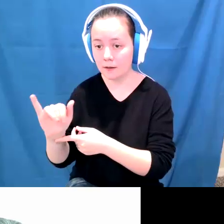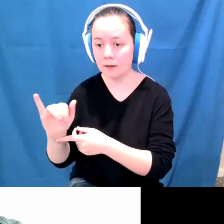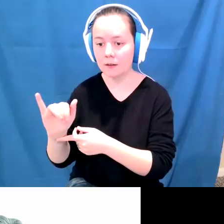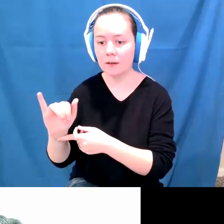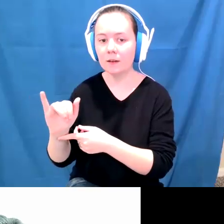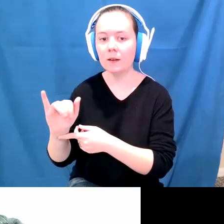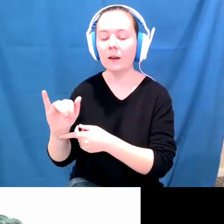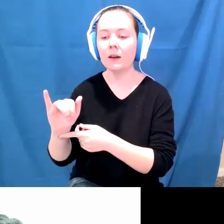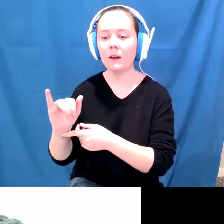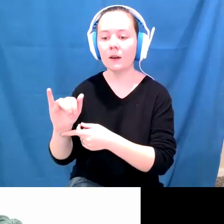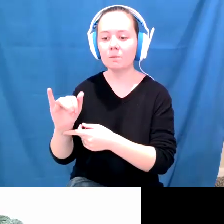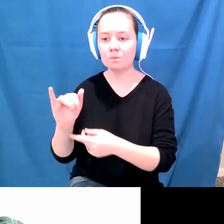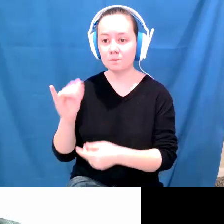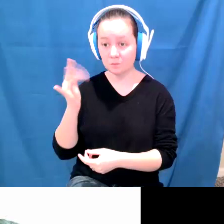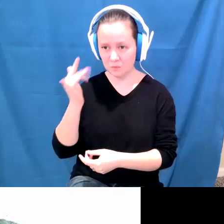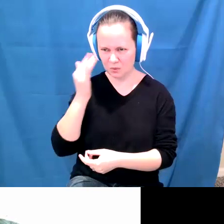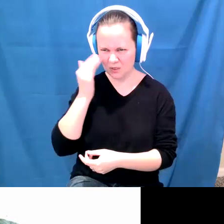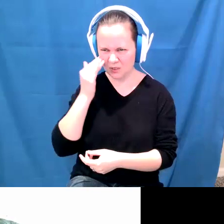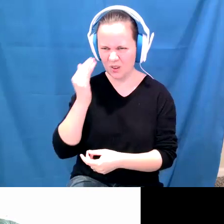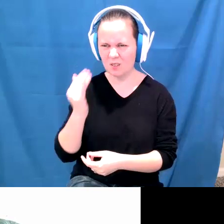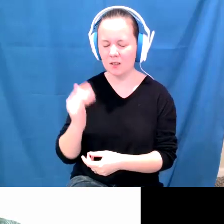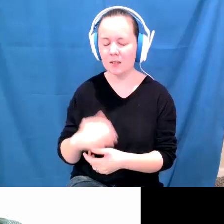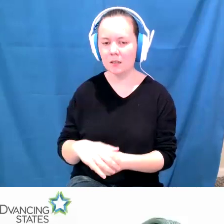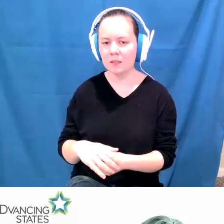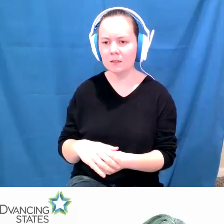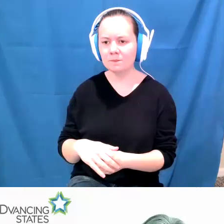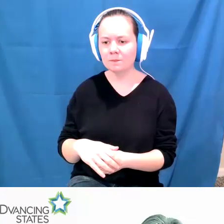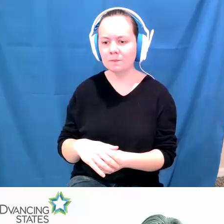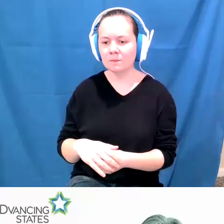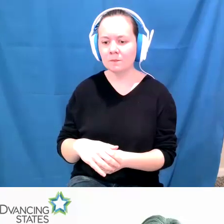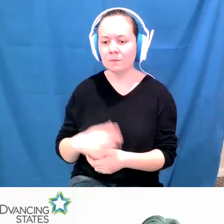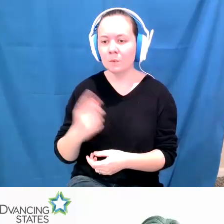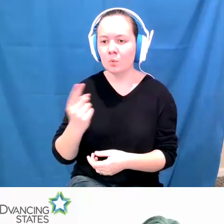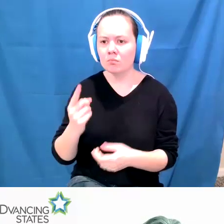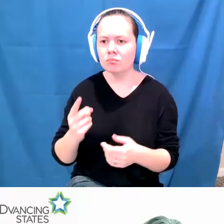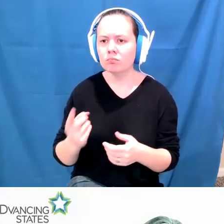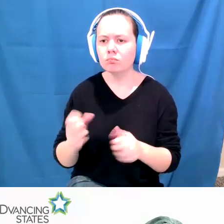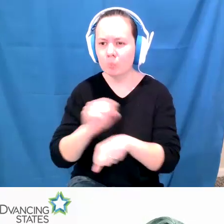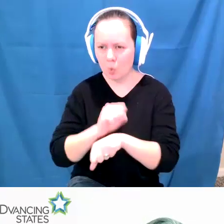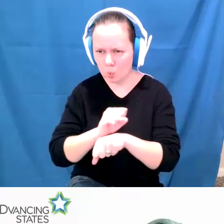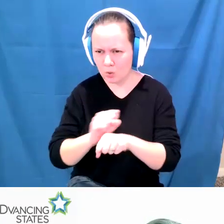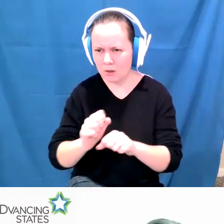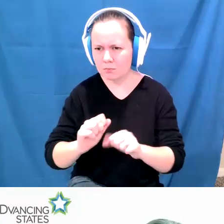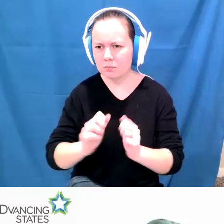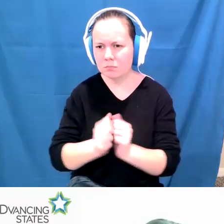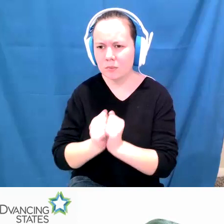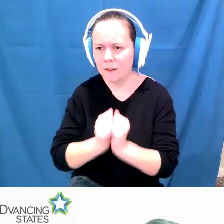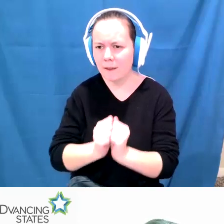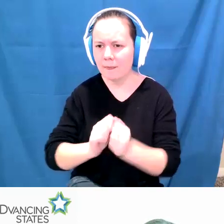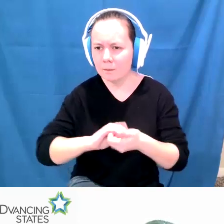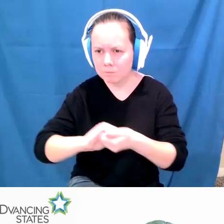because we know that only collectively and collaboratively will we be able to solve this problem.